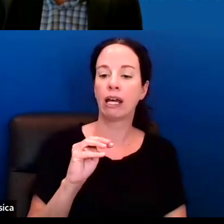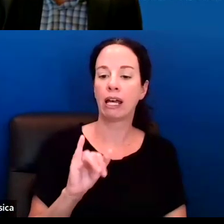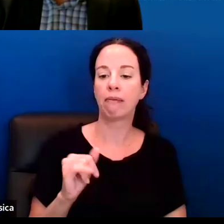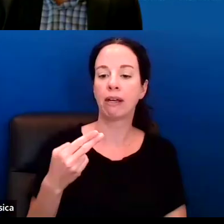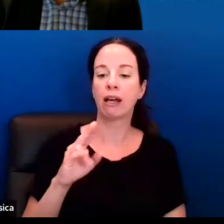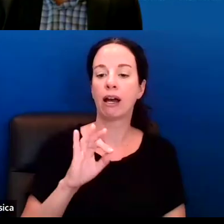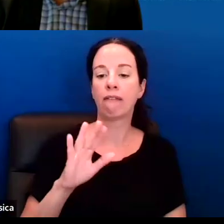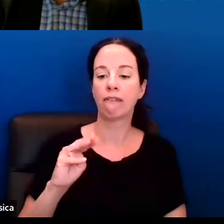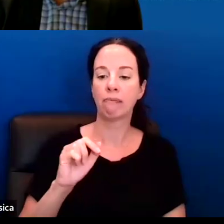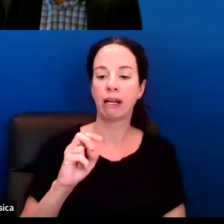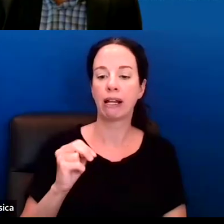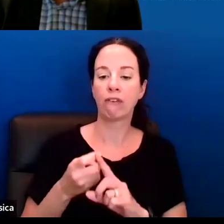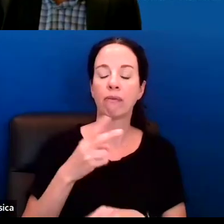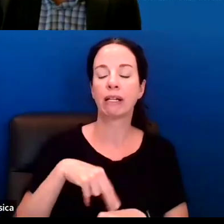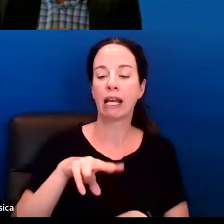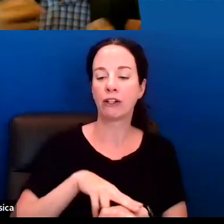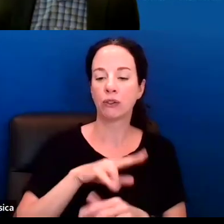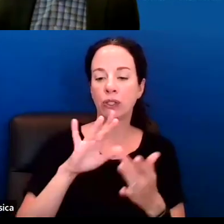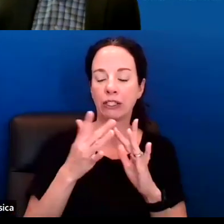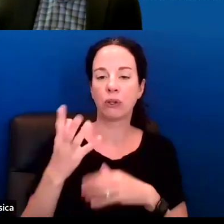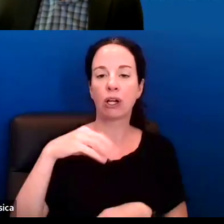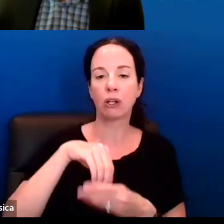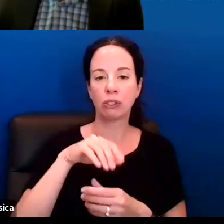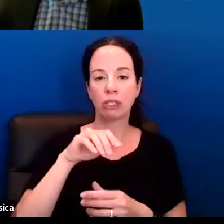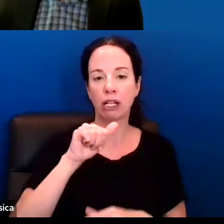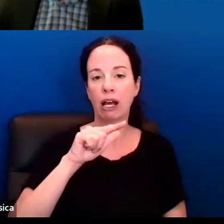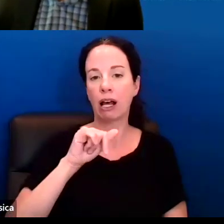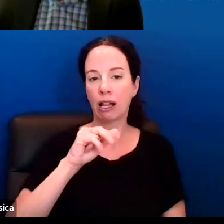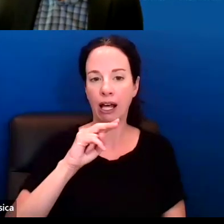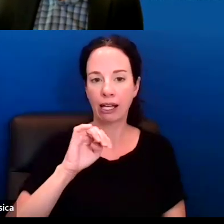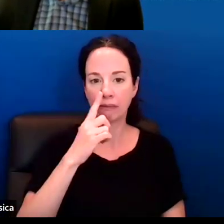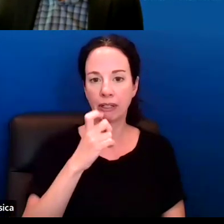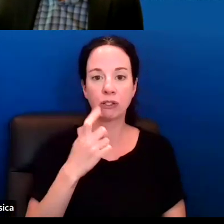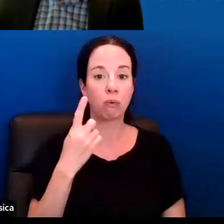National Digital Inclusion Alliance, because one of the things that we've acknowledged is that, you